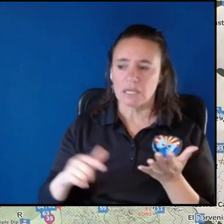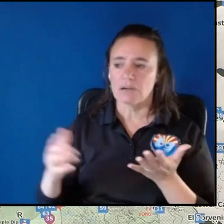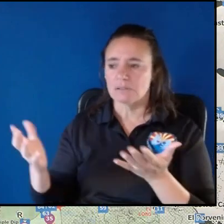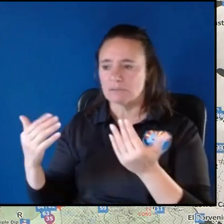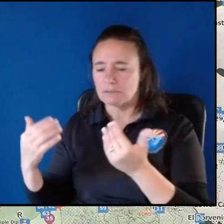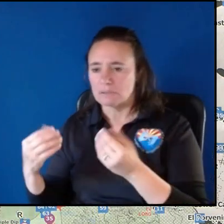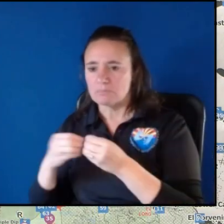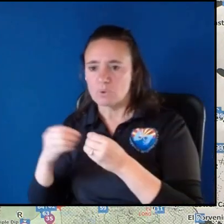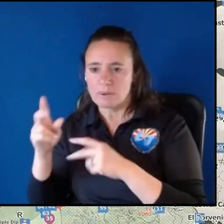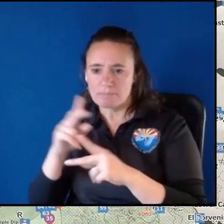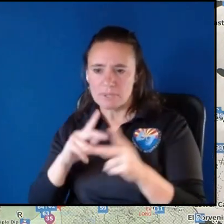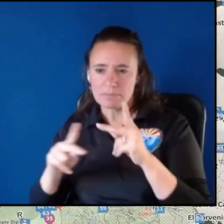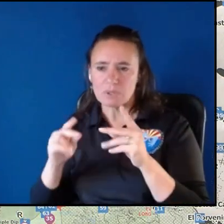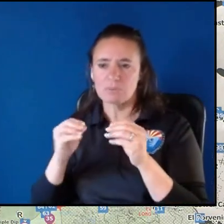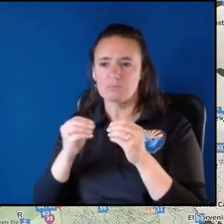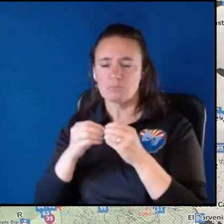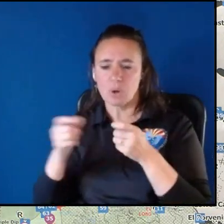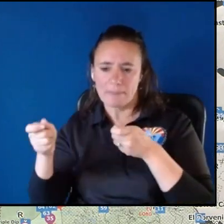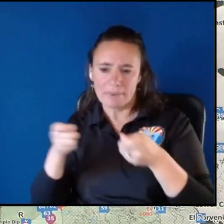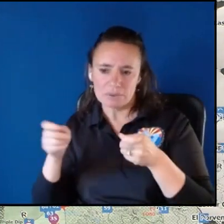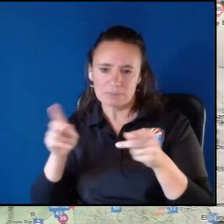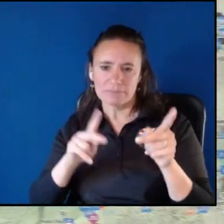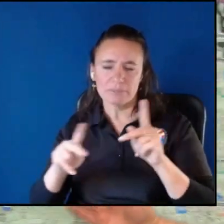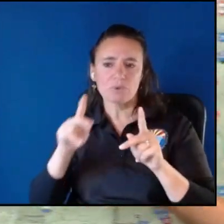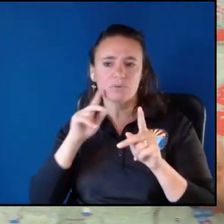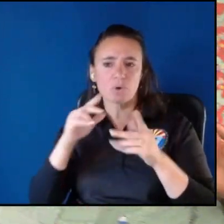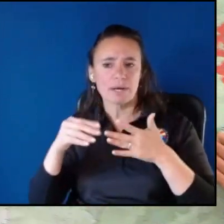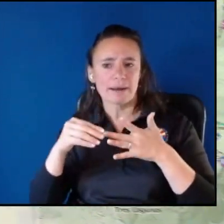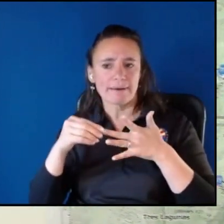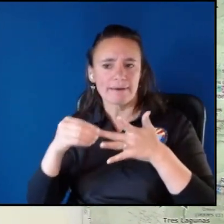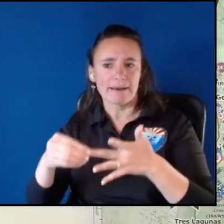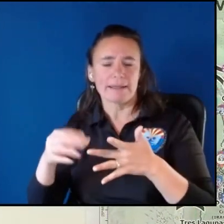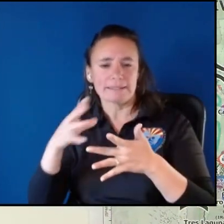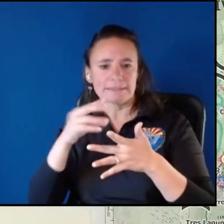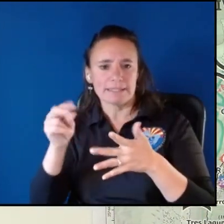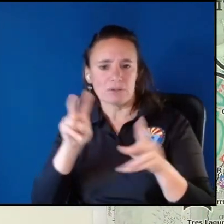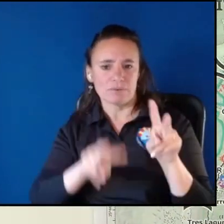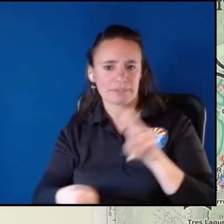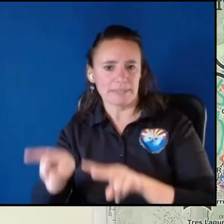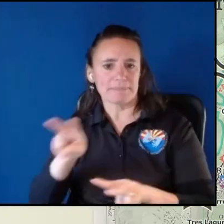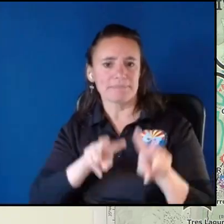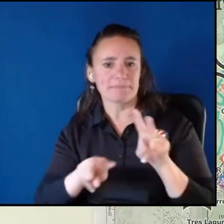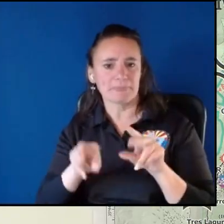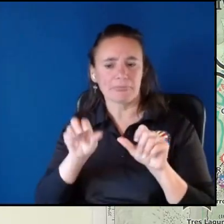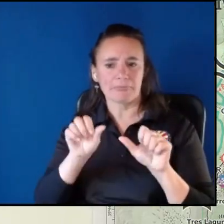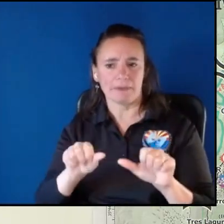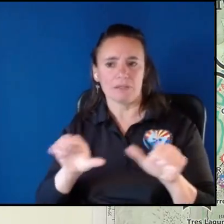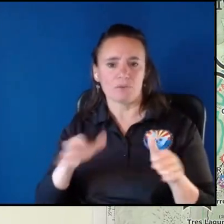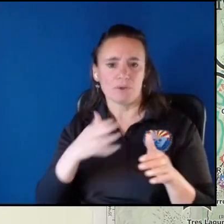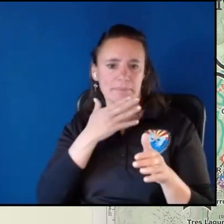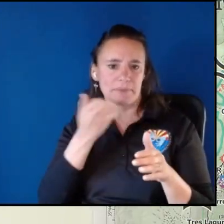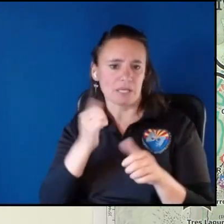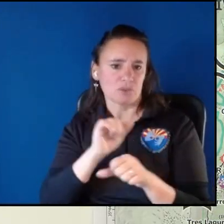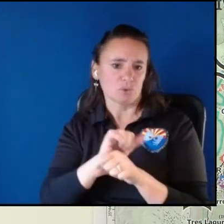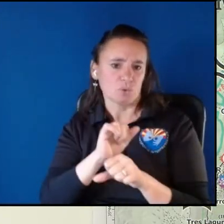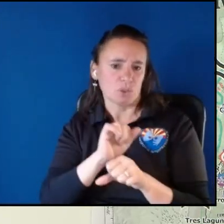guidance and oversight so that we can do the best work that we can in here for the communities and the